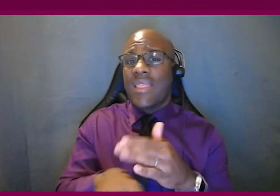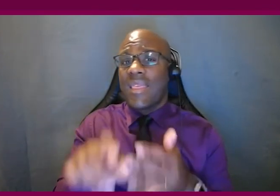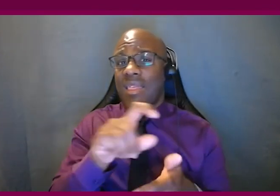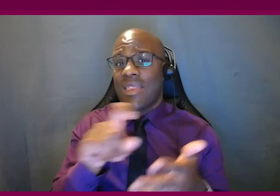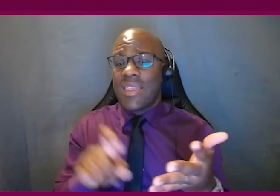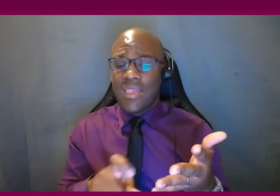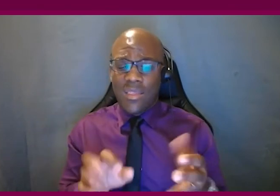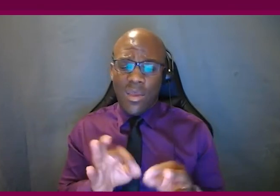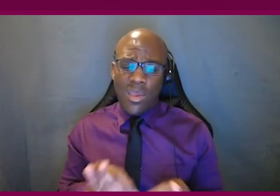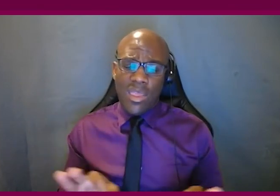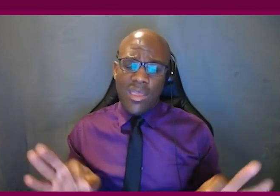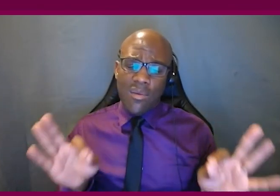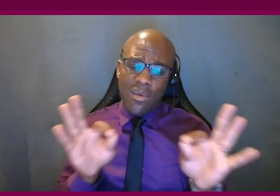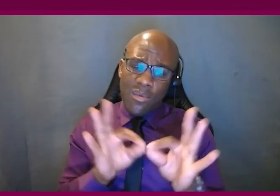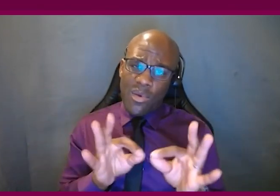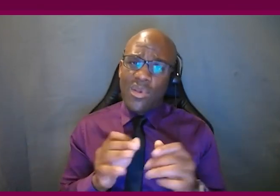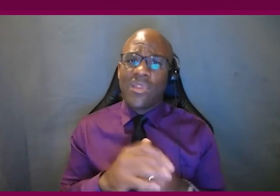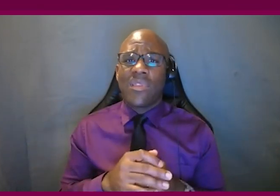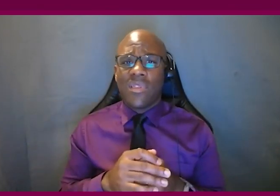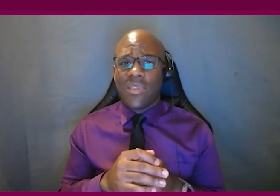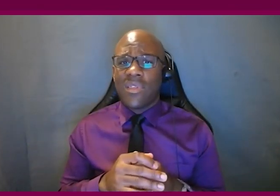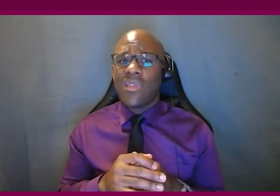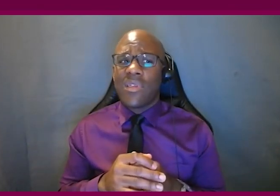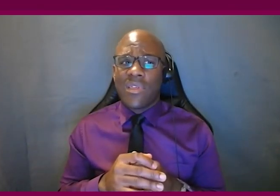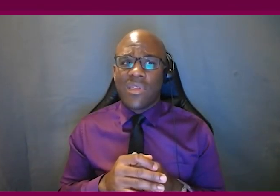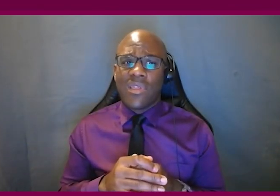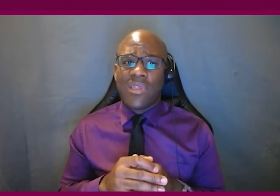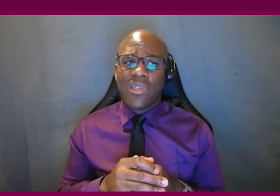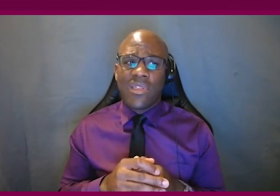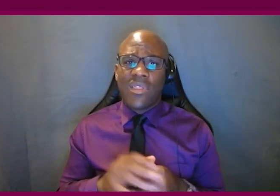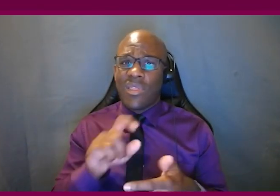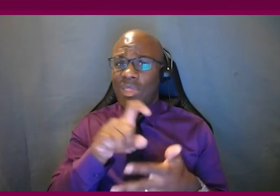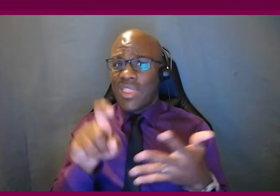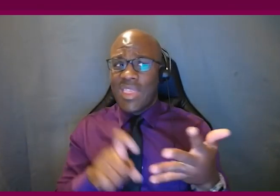And I think that what we really need to do is to take what we have learned over these